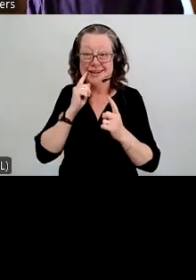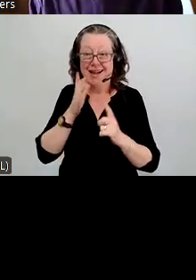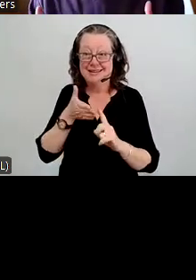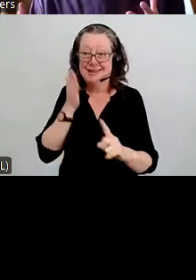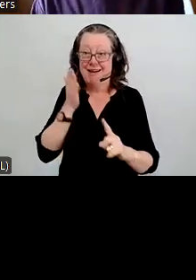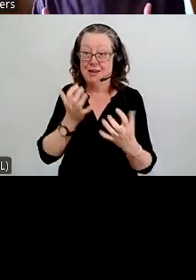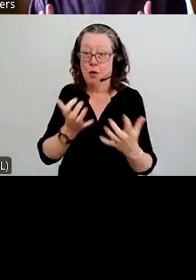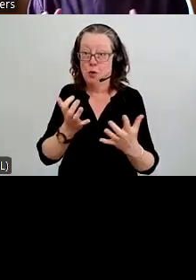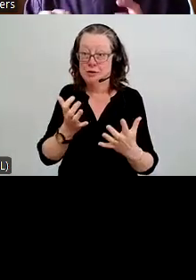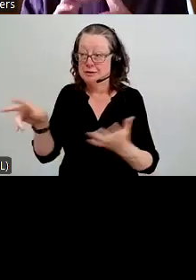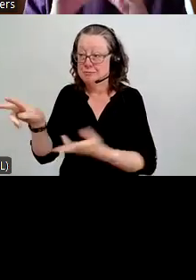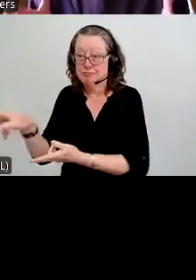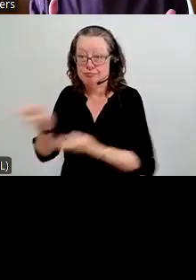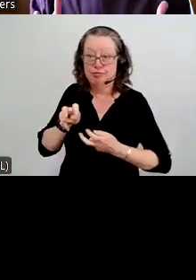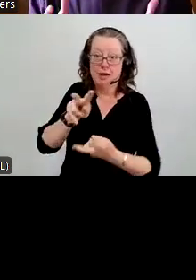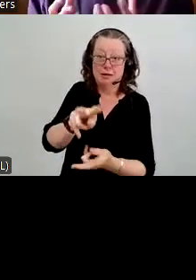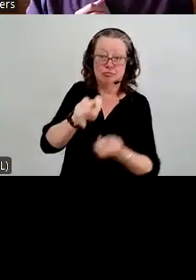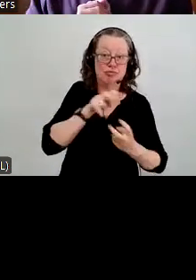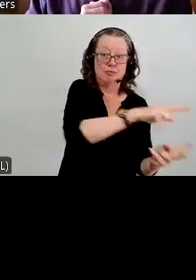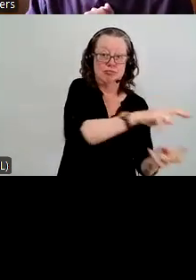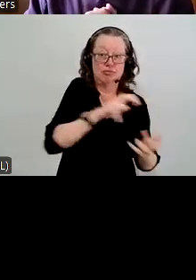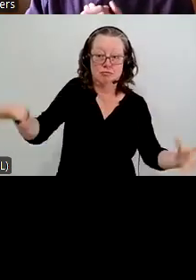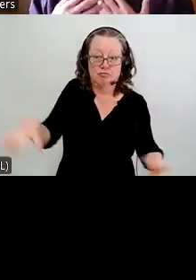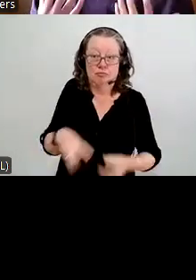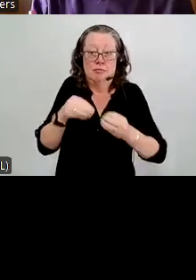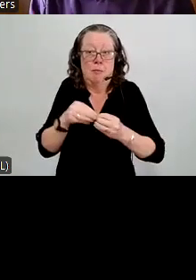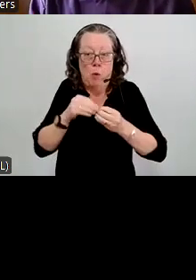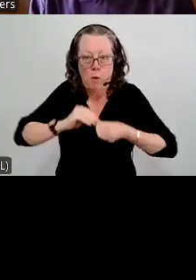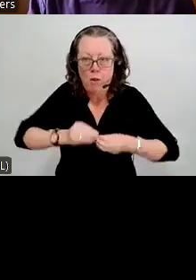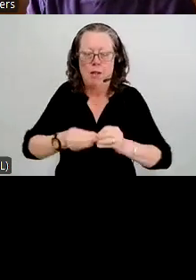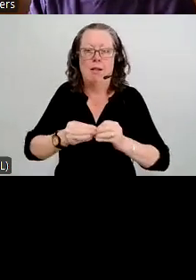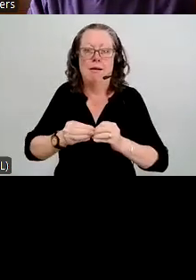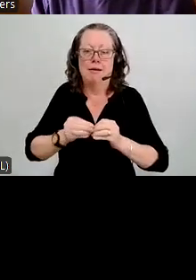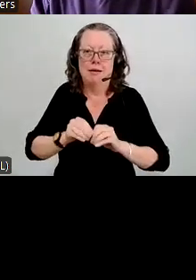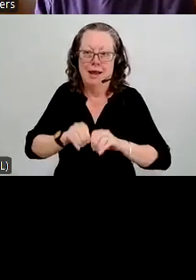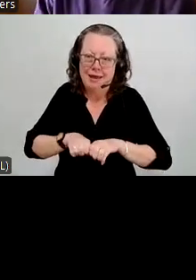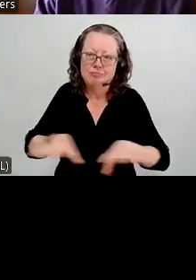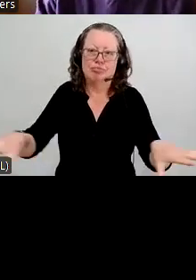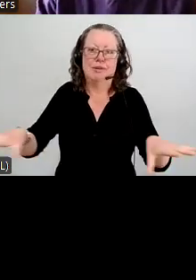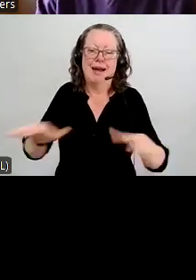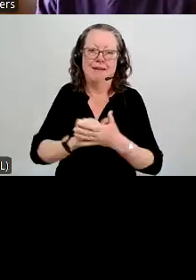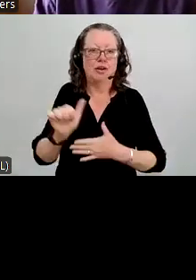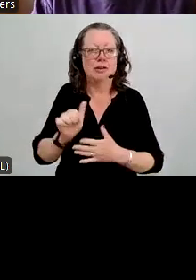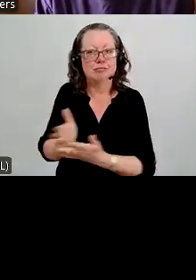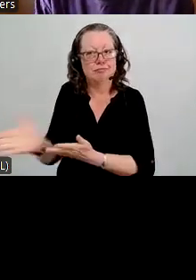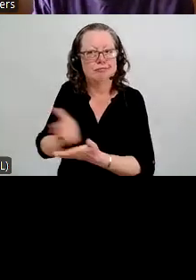so you're collecting data into one pool of information, and then you can start advertising to those people.